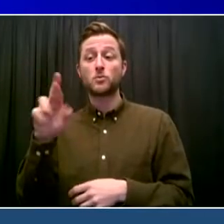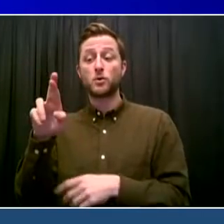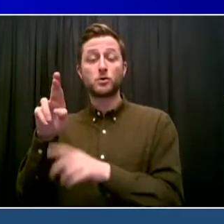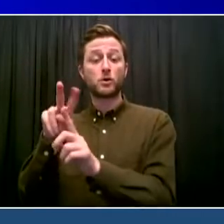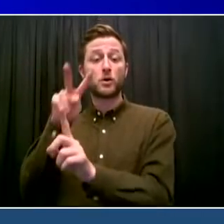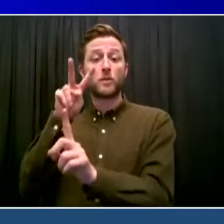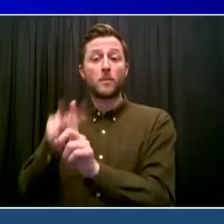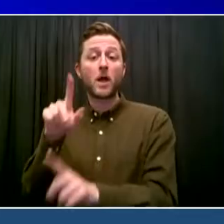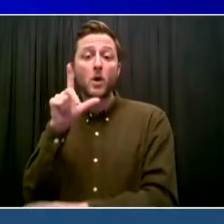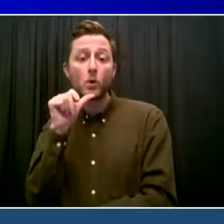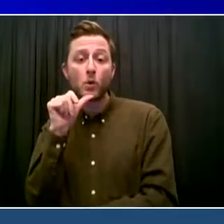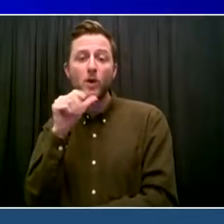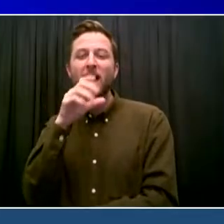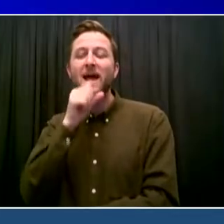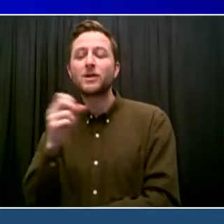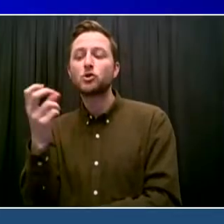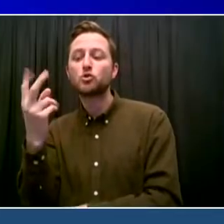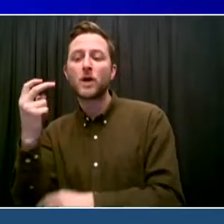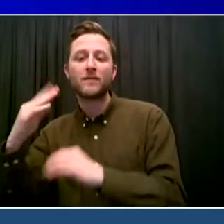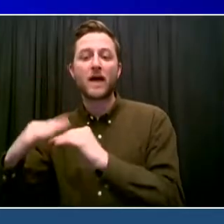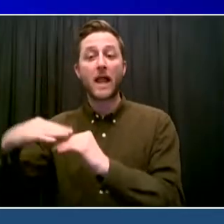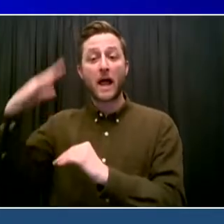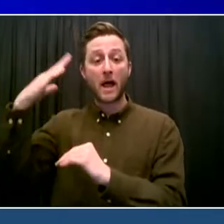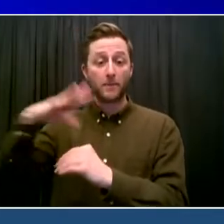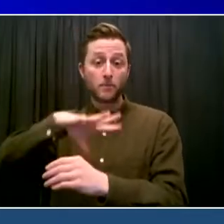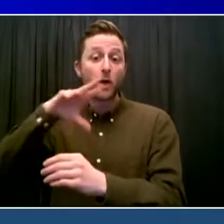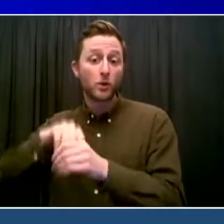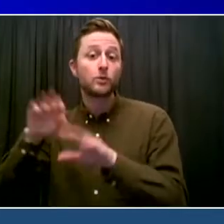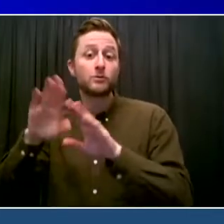UNVACCINATED.